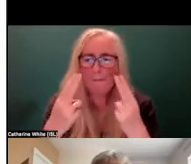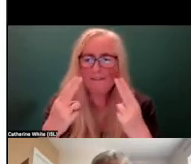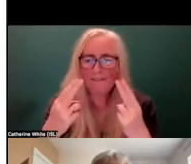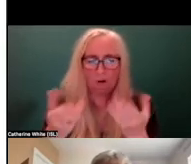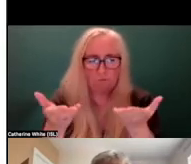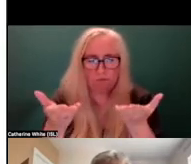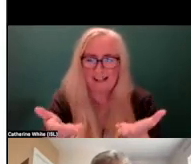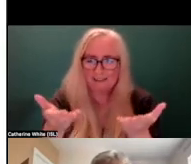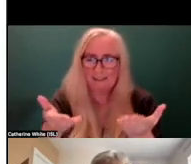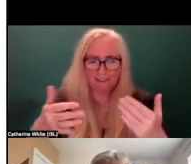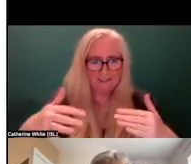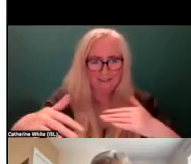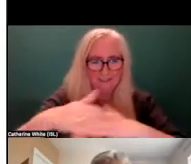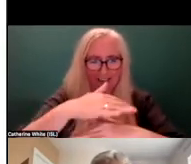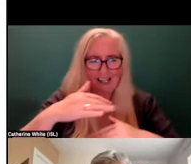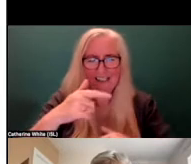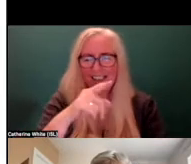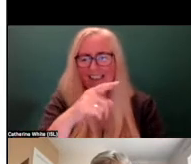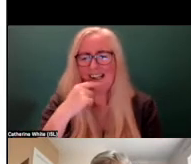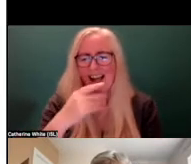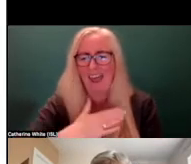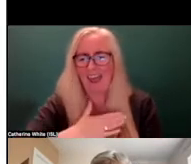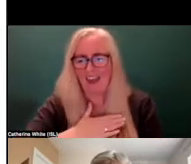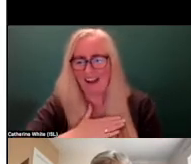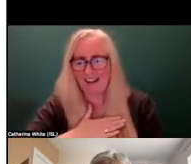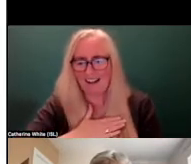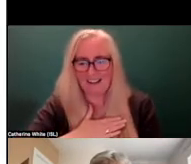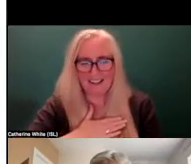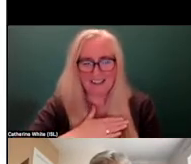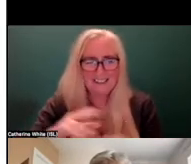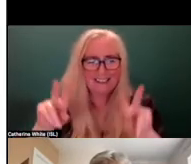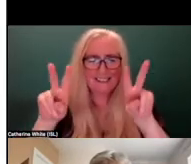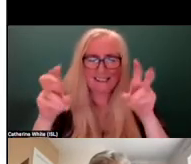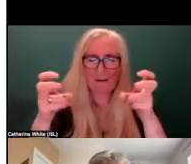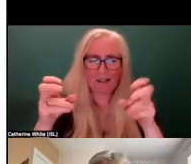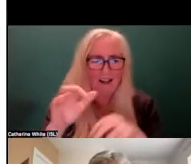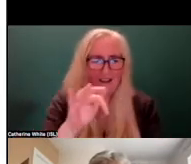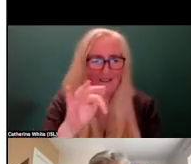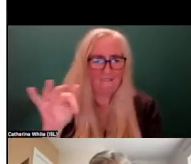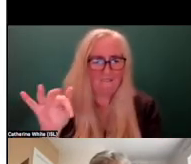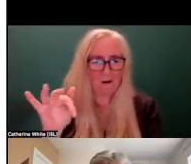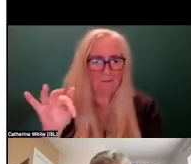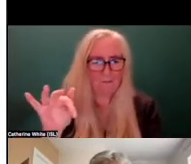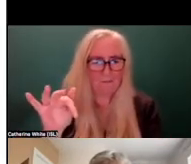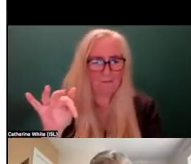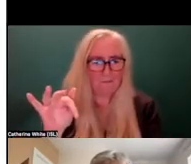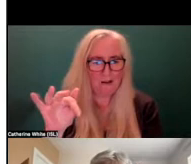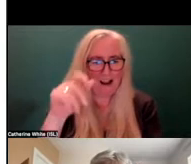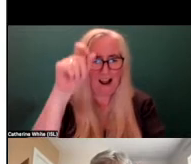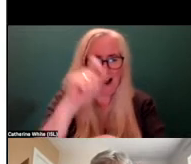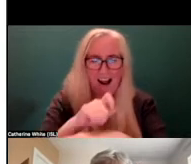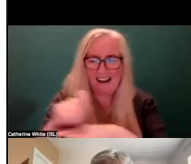presence and I suppose I love the statement here by Wassé, an architect